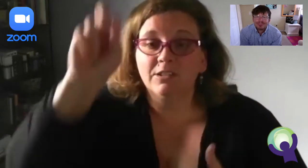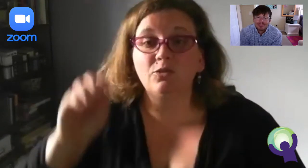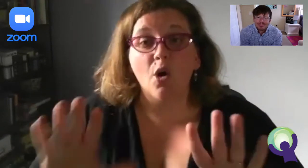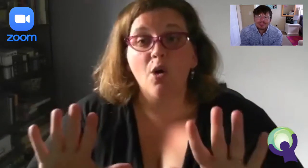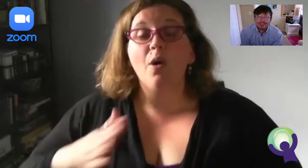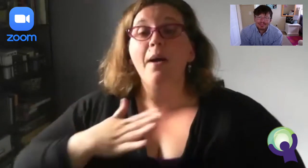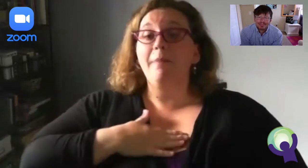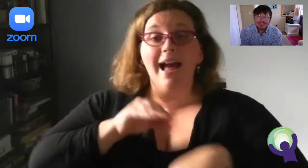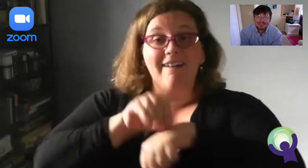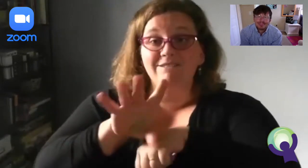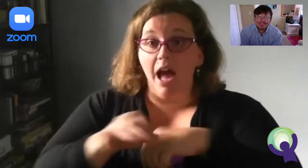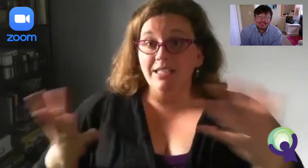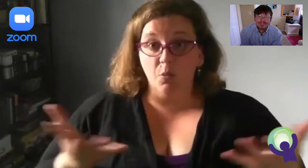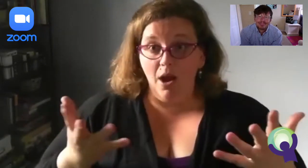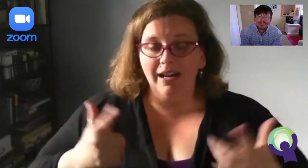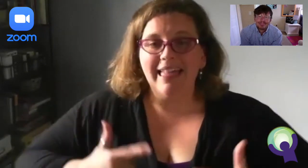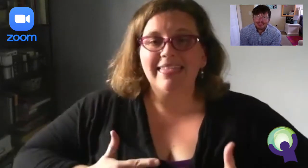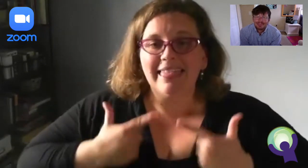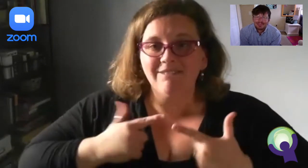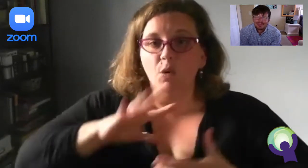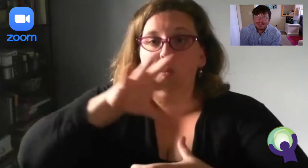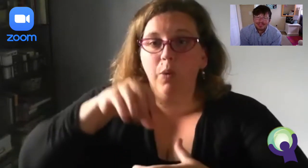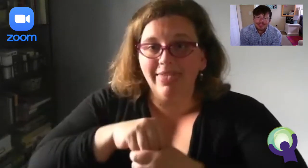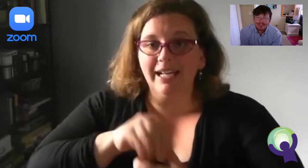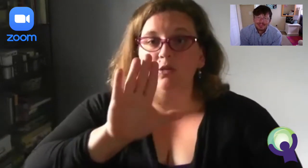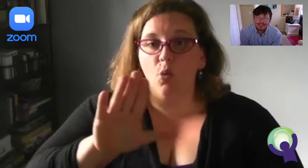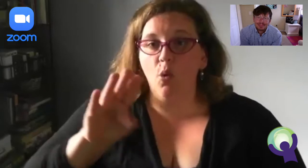up in my career then i was able to experience and have